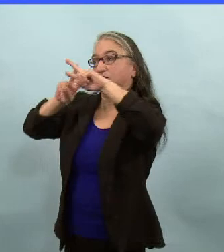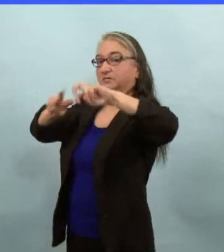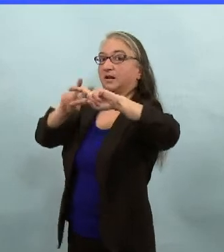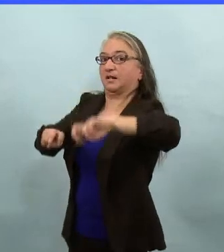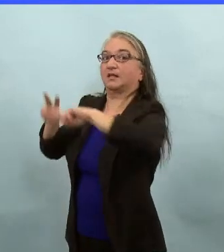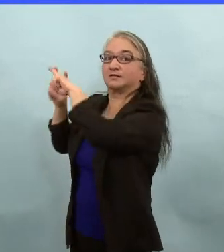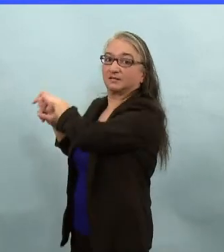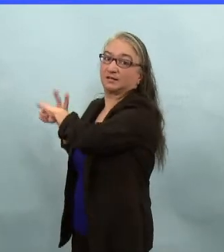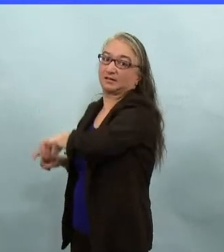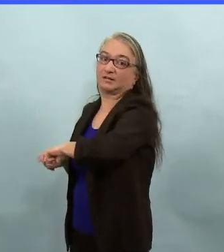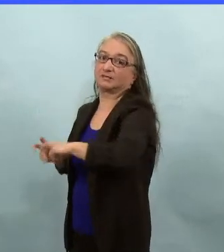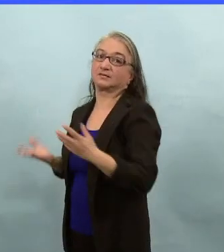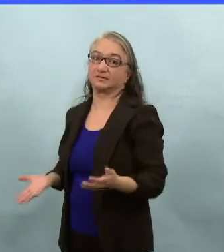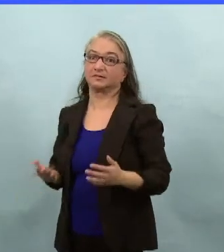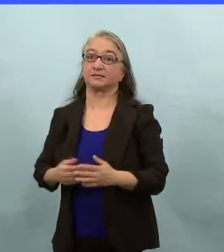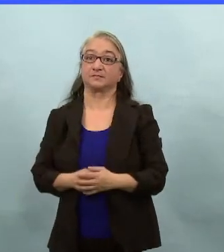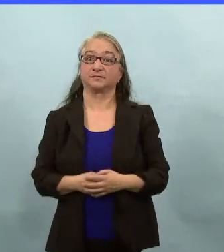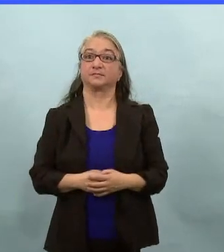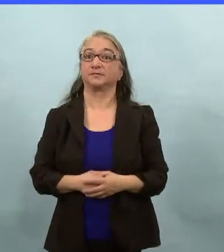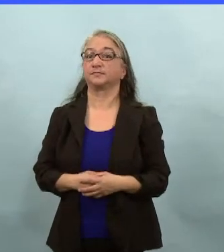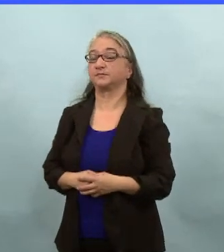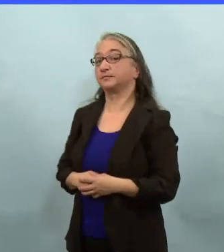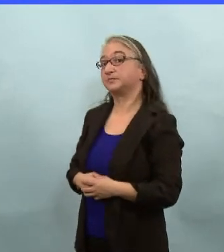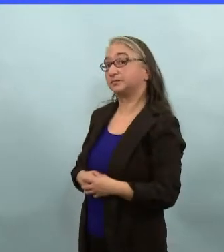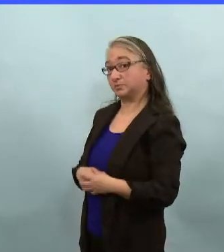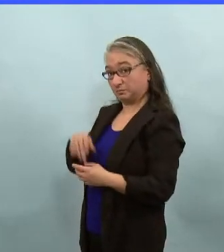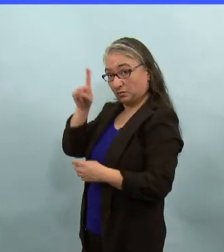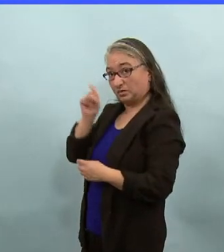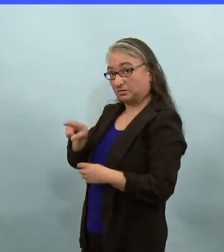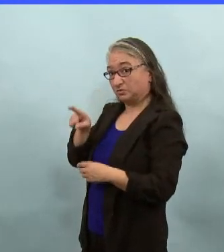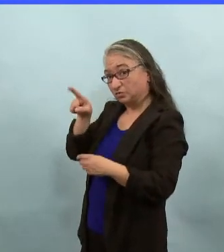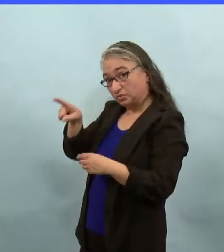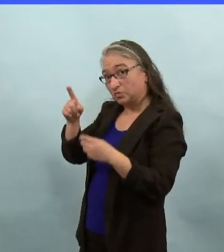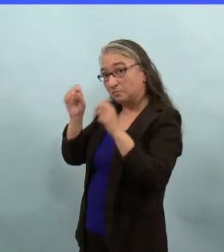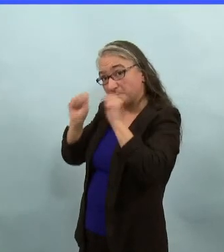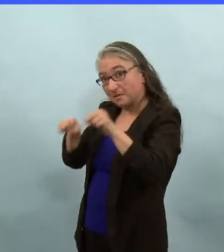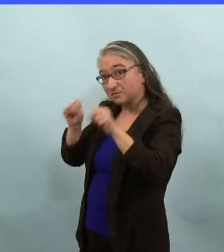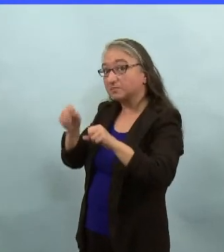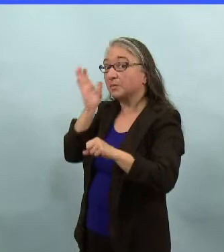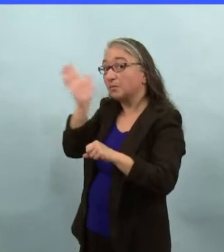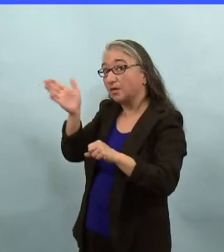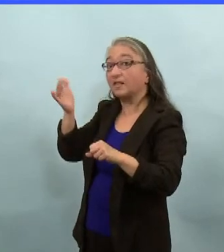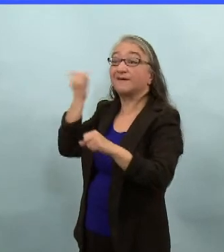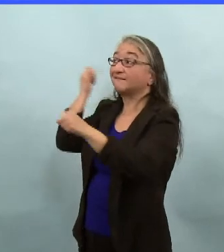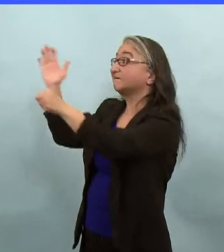plans to ship patients to other provinces or states if our icu capacity given that we're